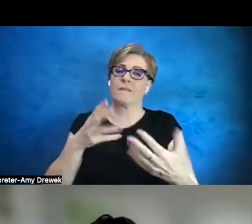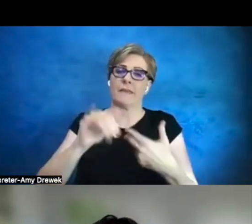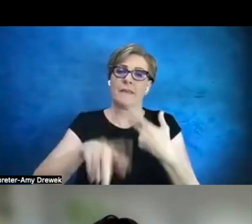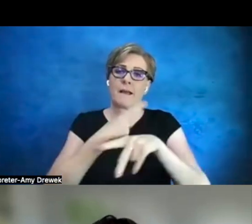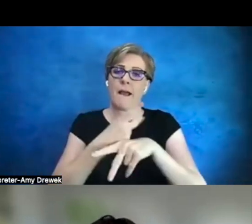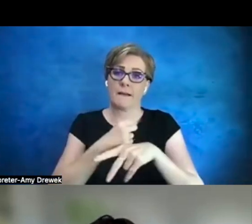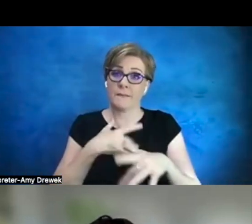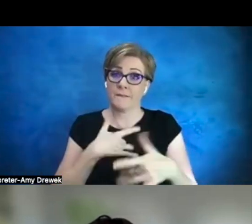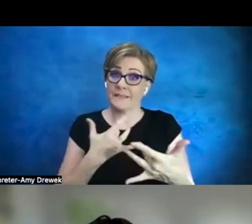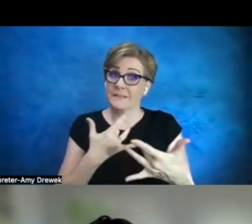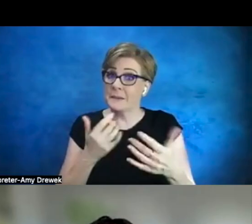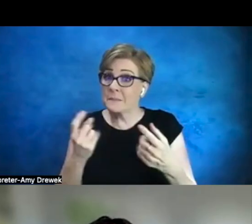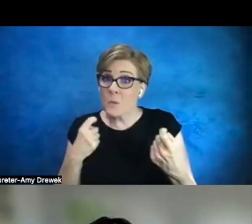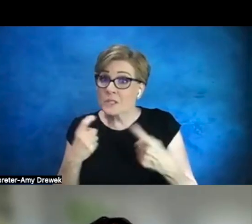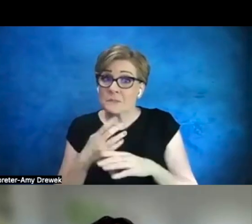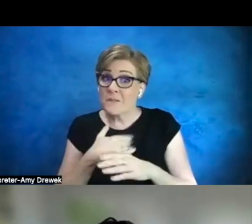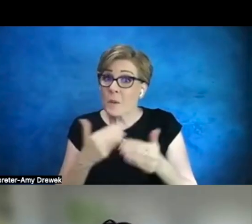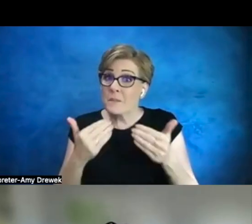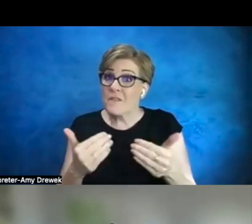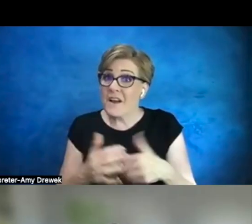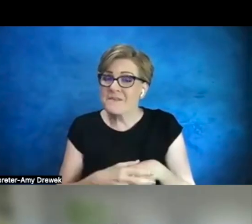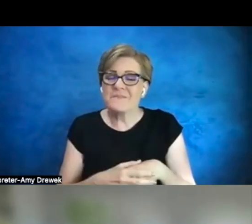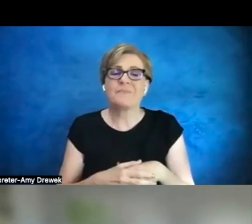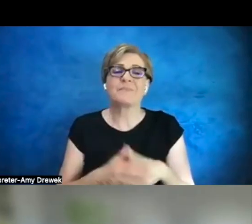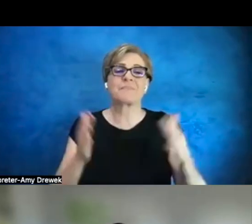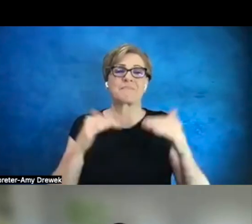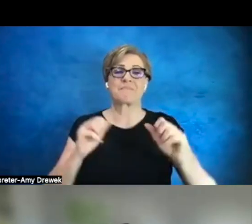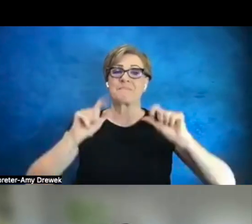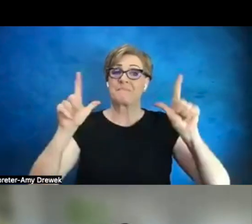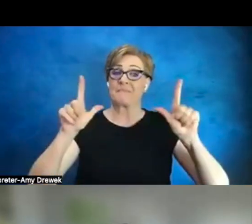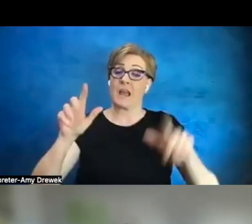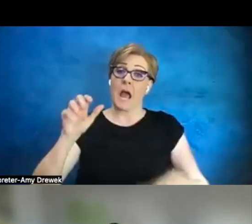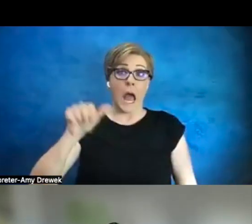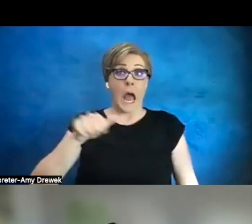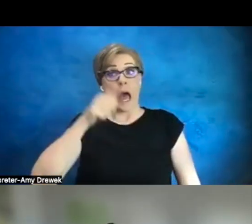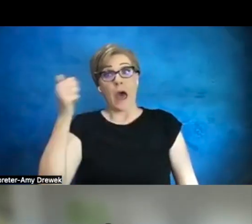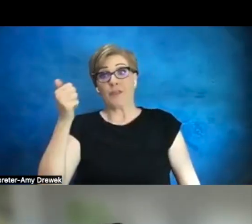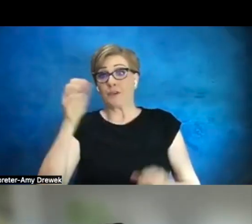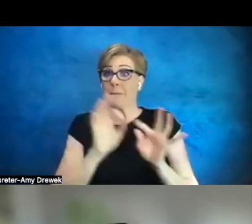Okay. Our next slide says "Other Important Info" at the top.